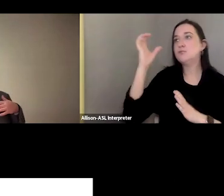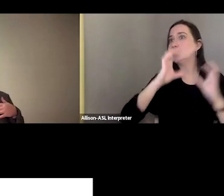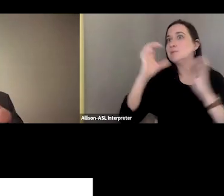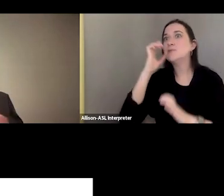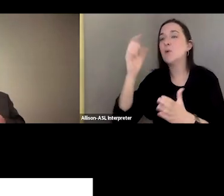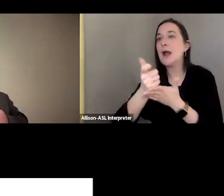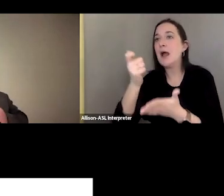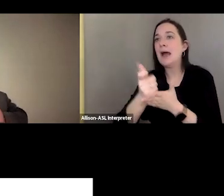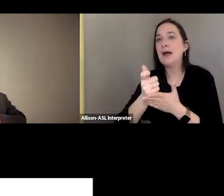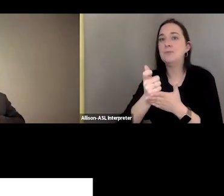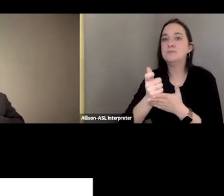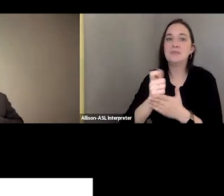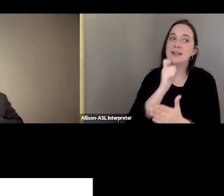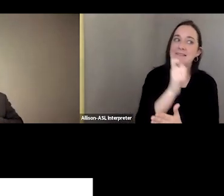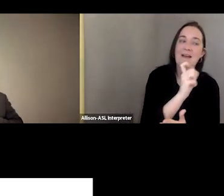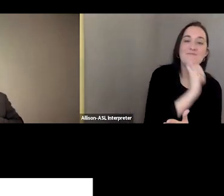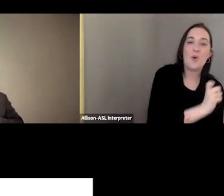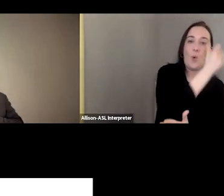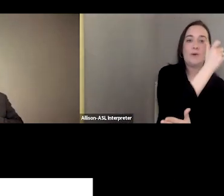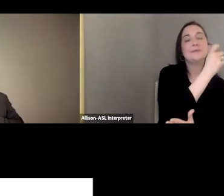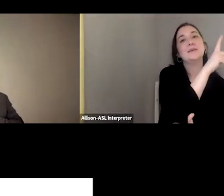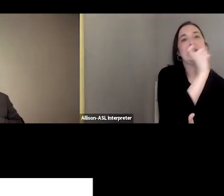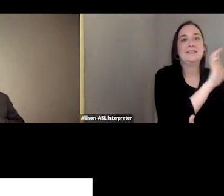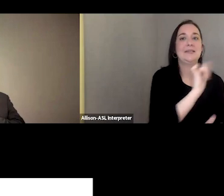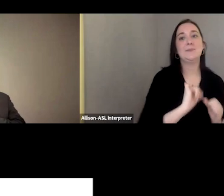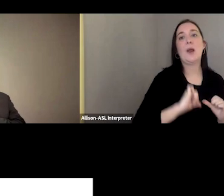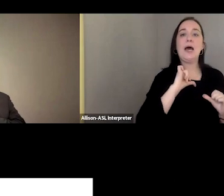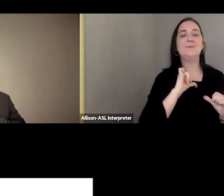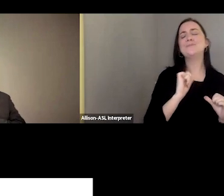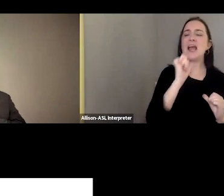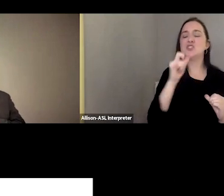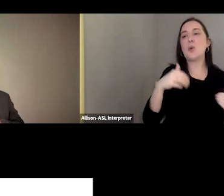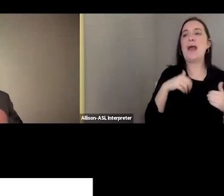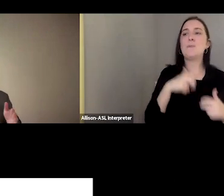which might have seen themselves as very stoic and I don't have a problem. Don't bother me.